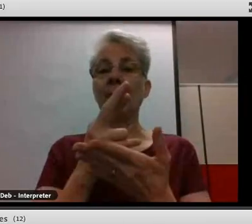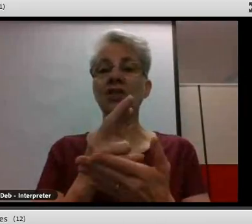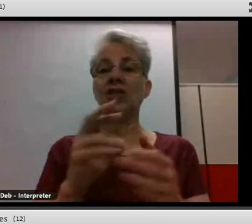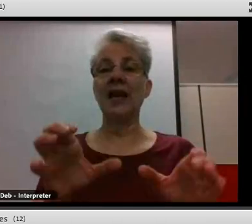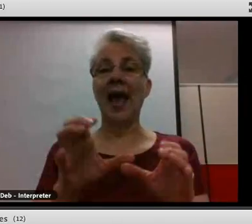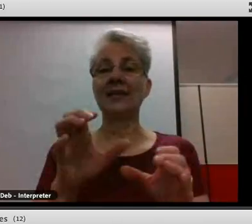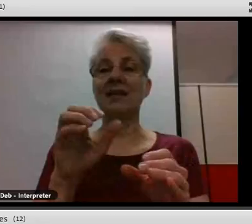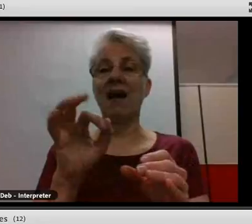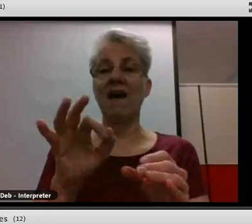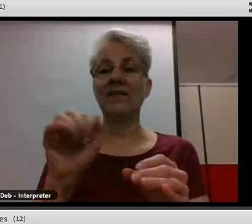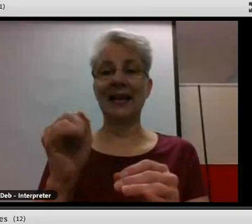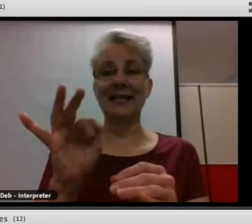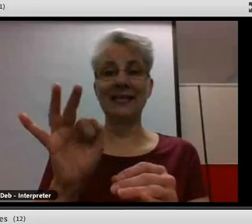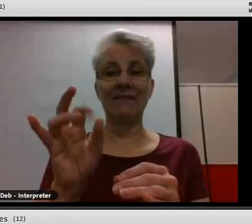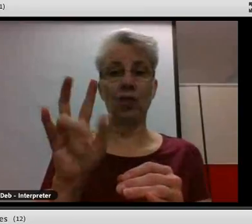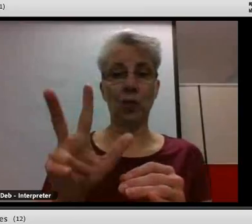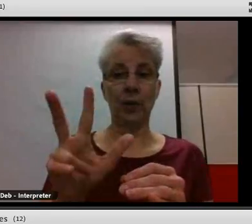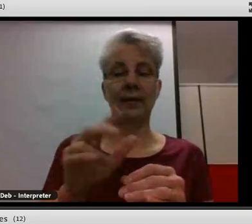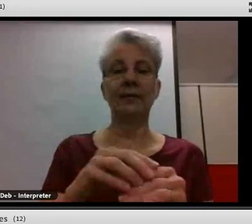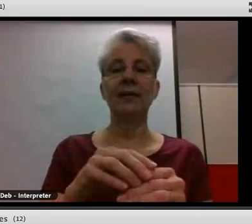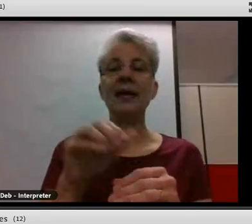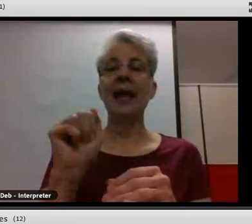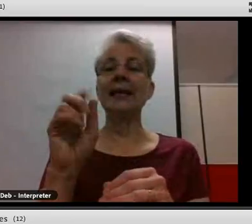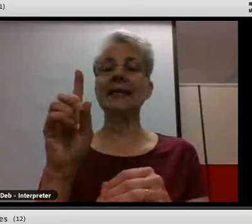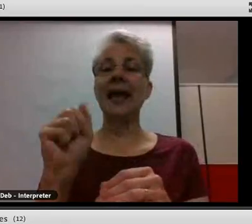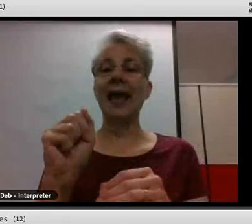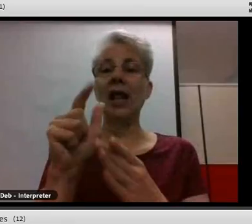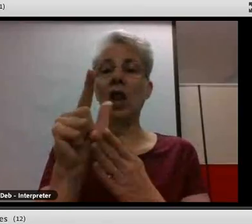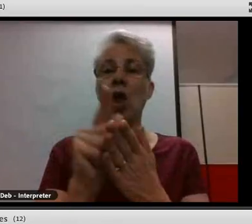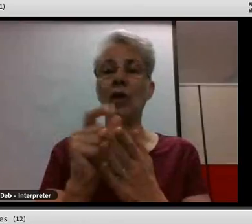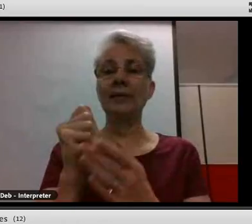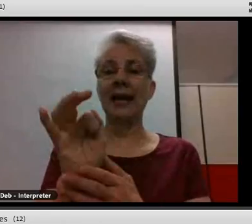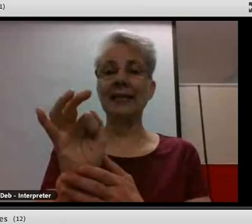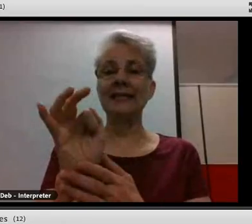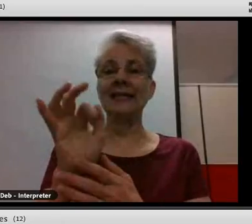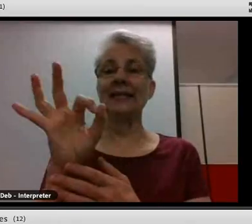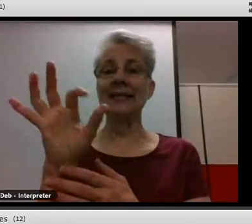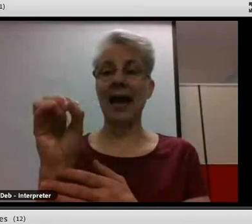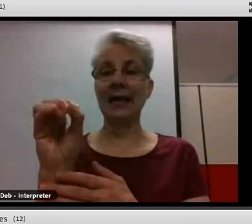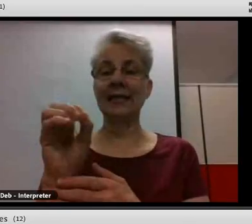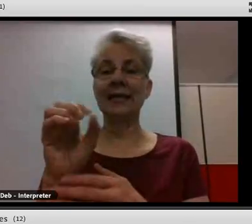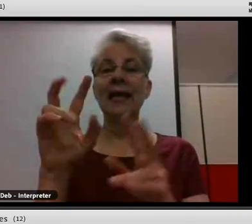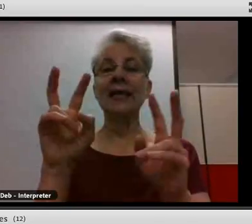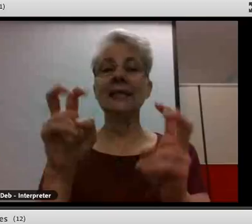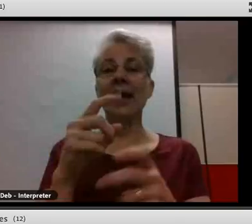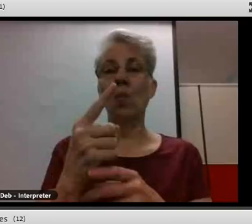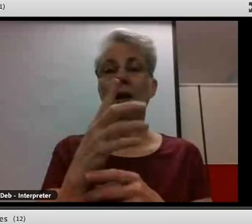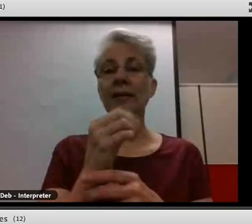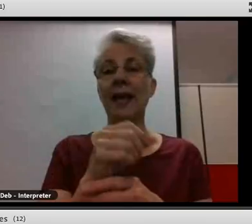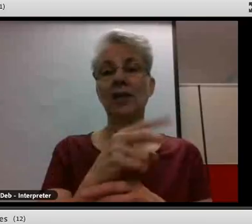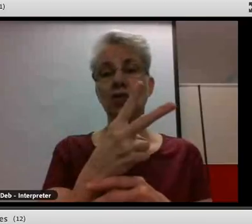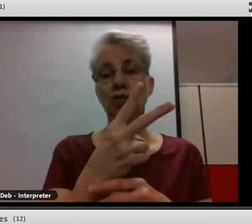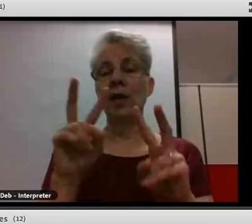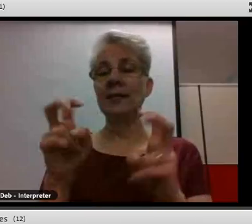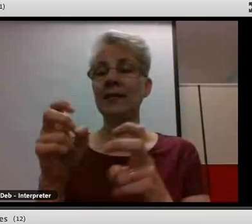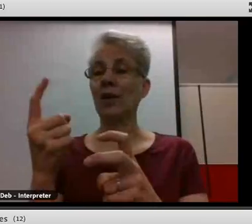You know, we're a gateway to people with disabilities, all people. You know, we can help them participate in society,